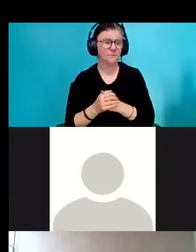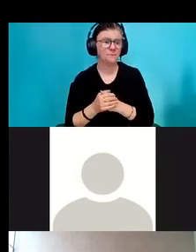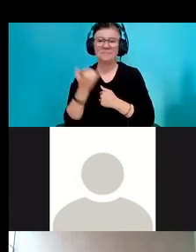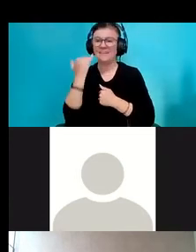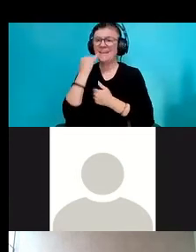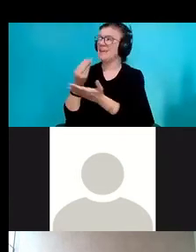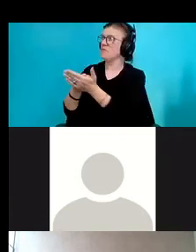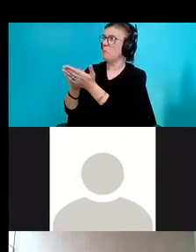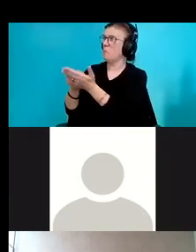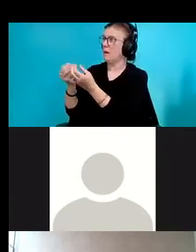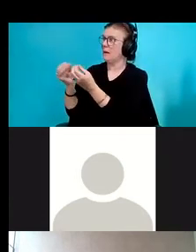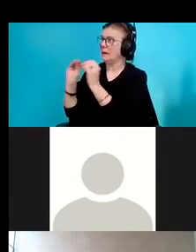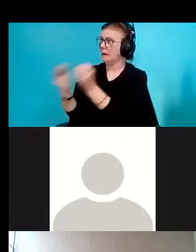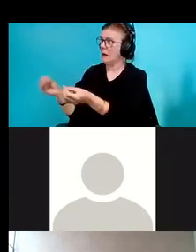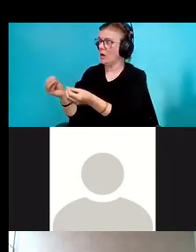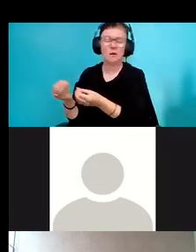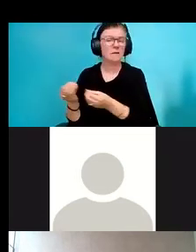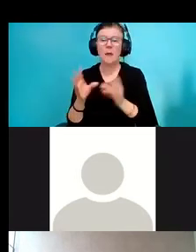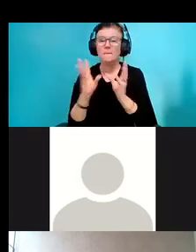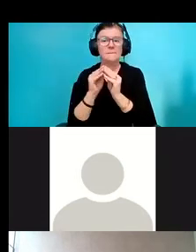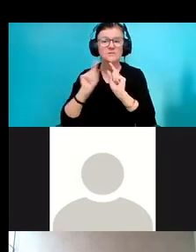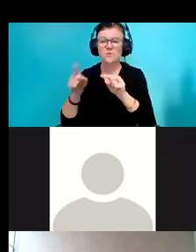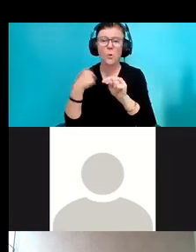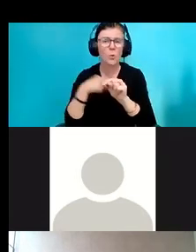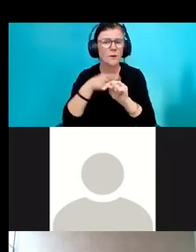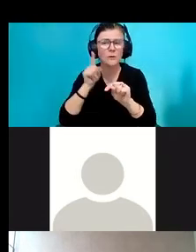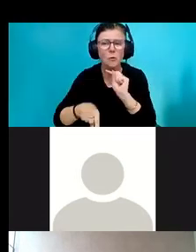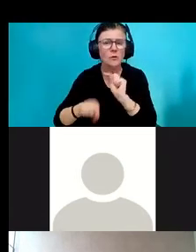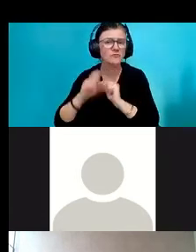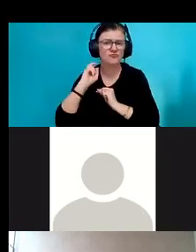the state or nationally to provide input that is missing